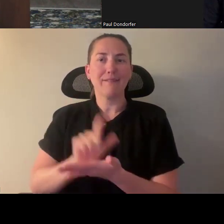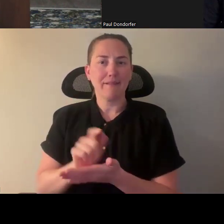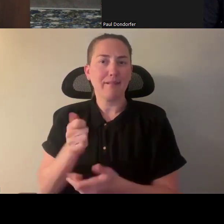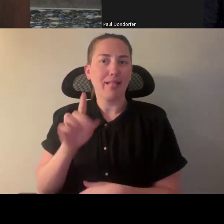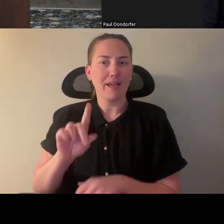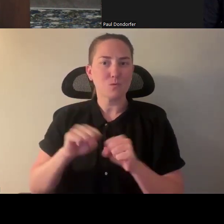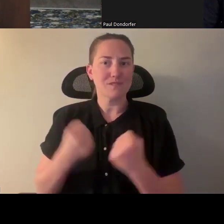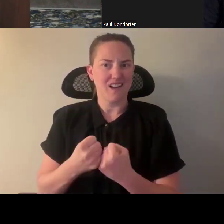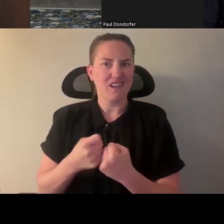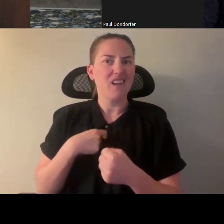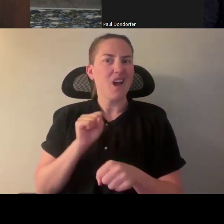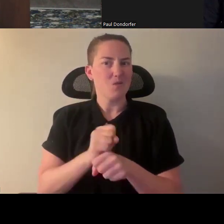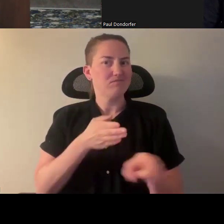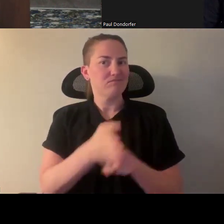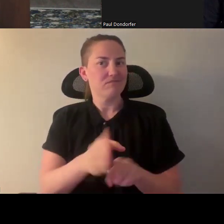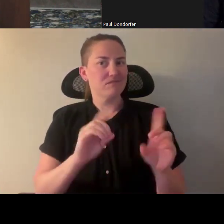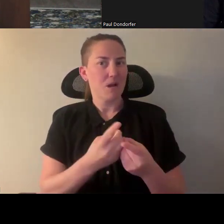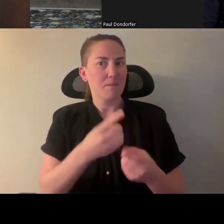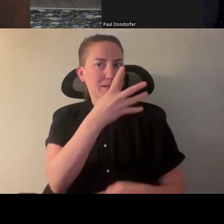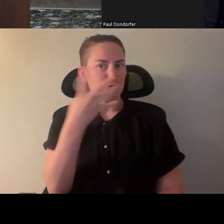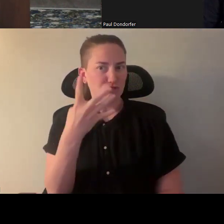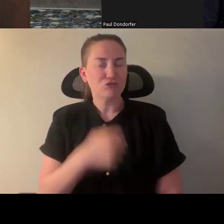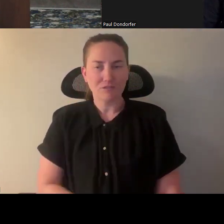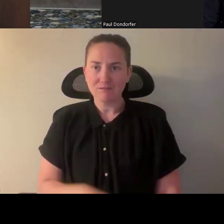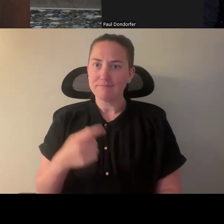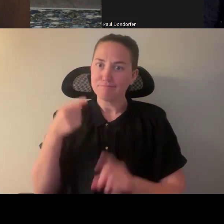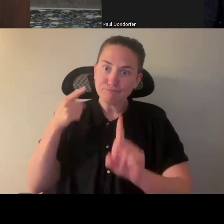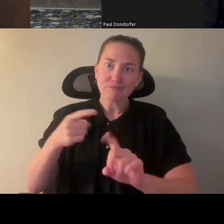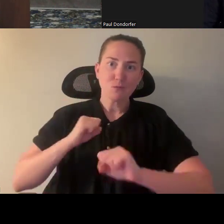in the immigration department Uh we work to protect the rights and dignity of our